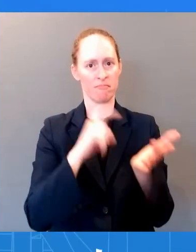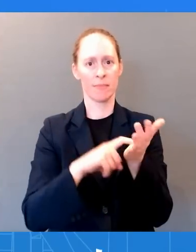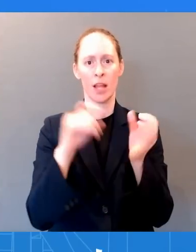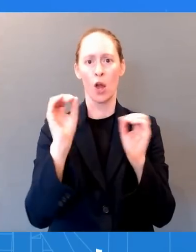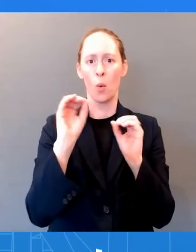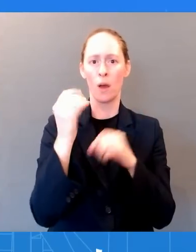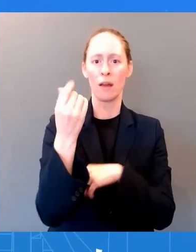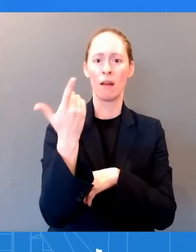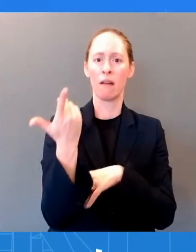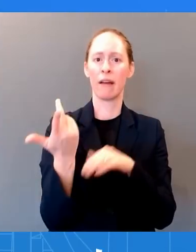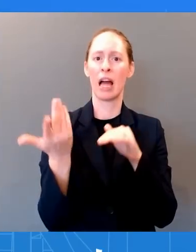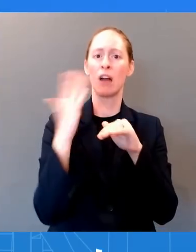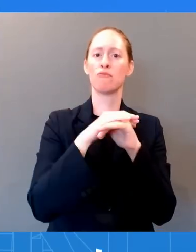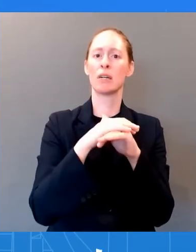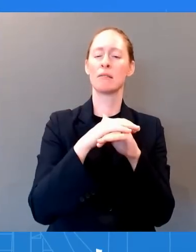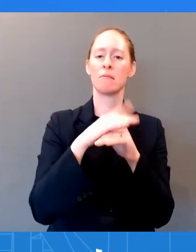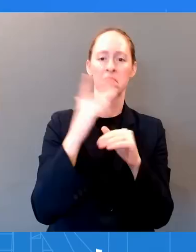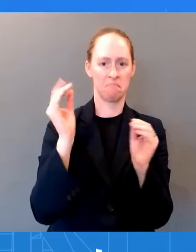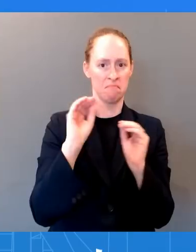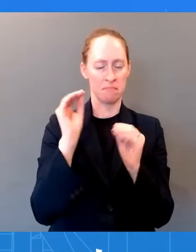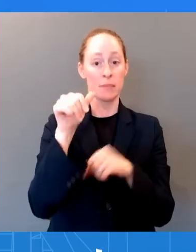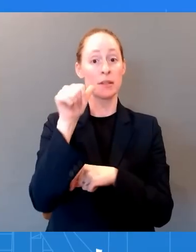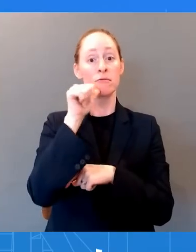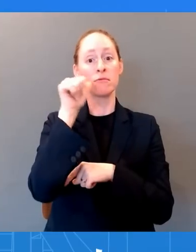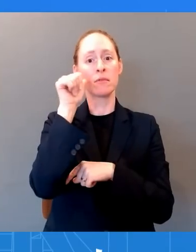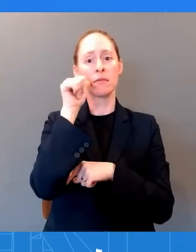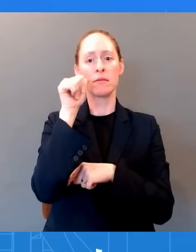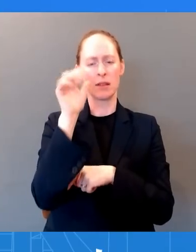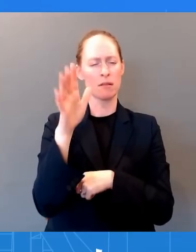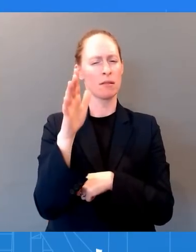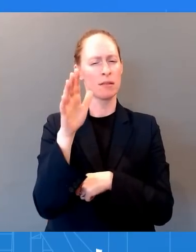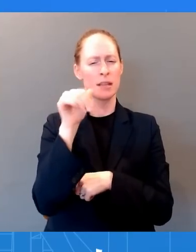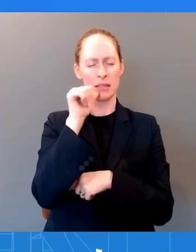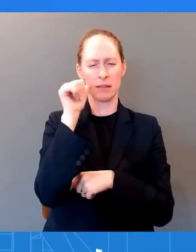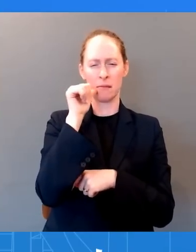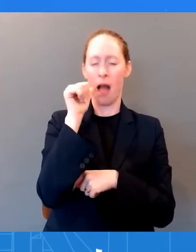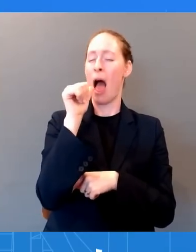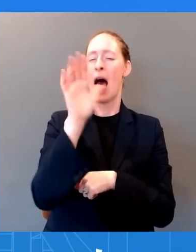pardon me, sorry -- Friday morning, we learned that consumer sentiment is up 13 percent